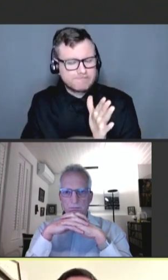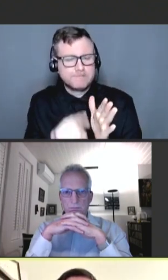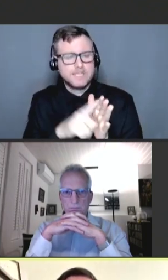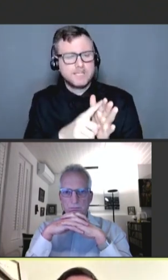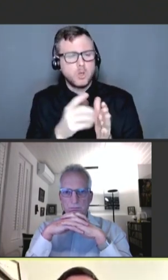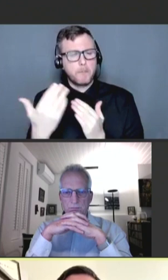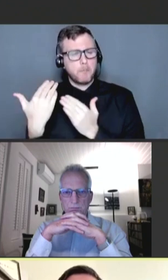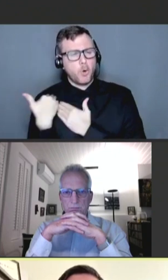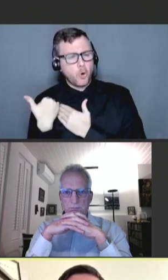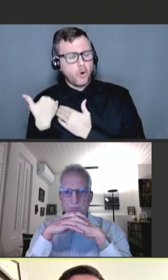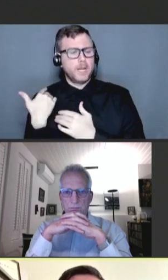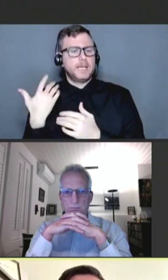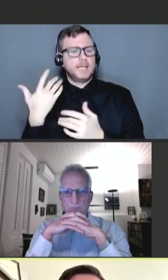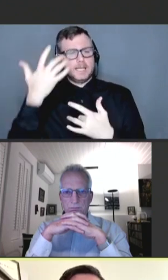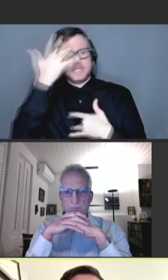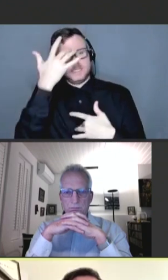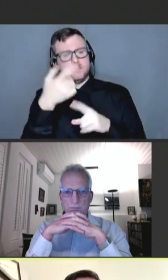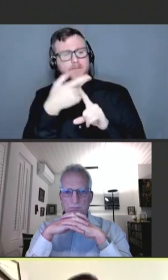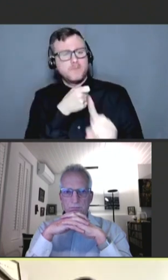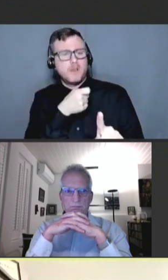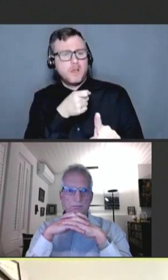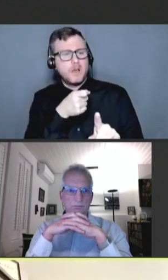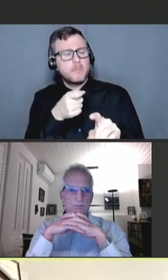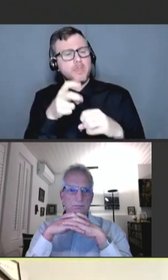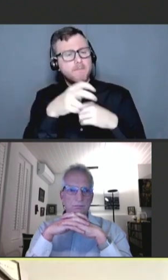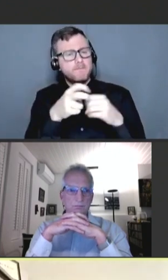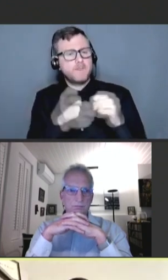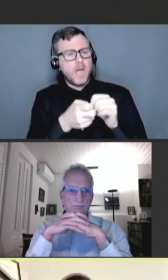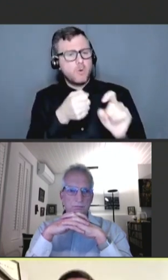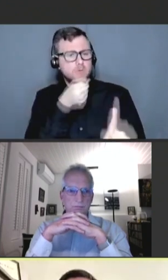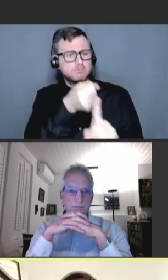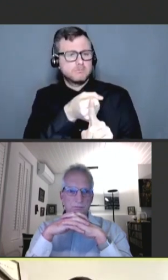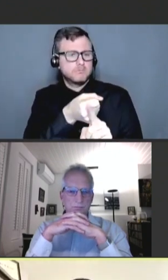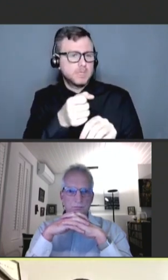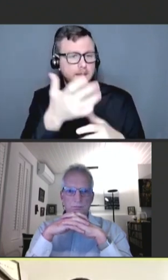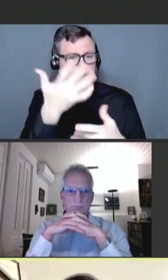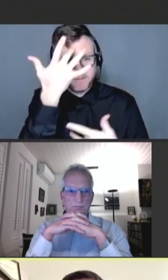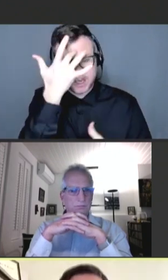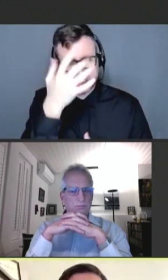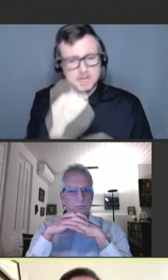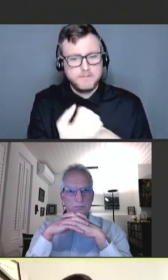results from the viral infection. How does it stack up against the flu? So,